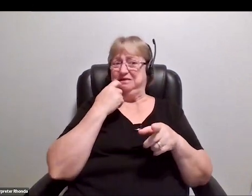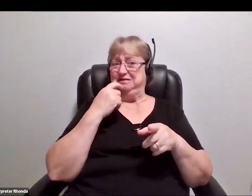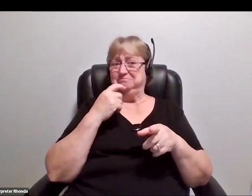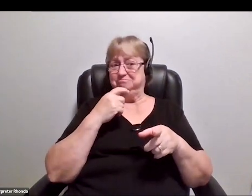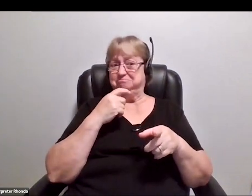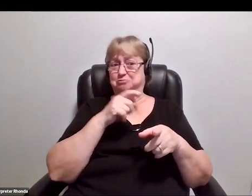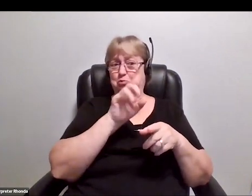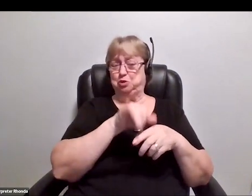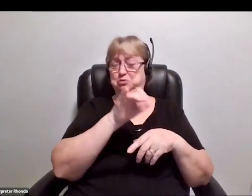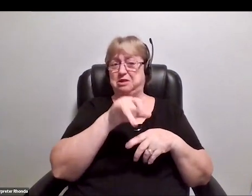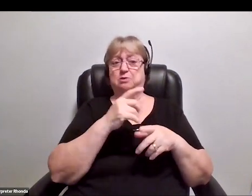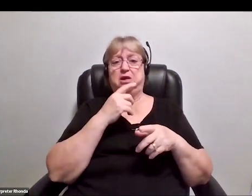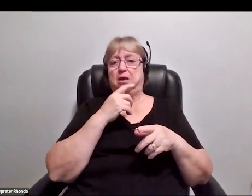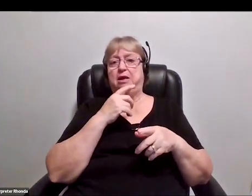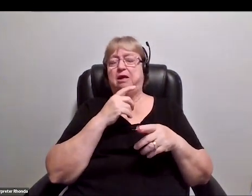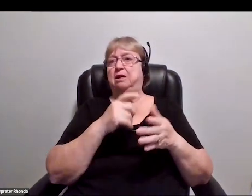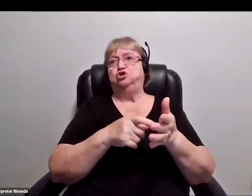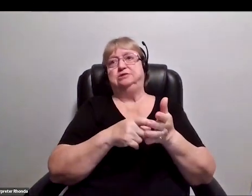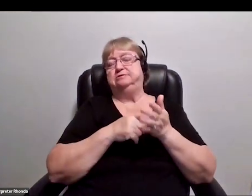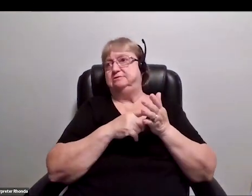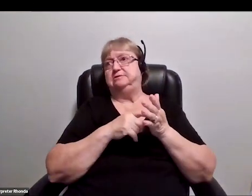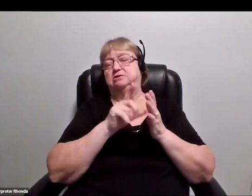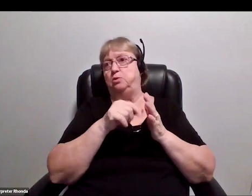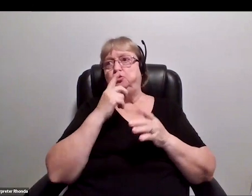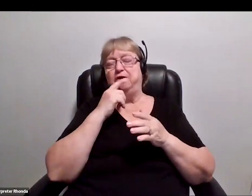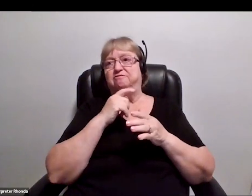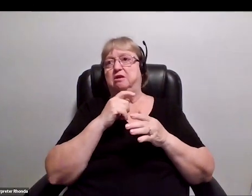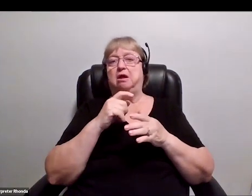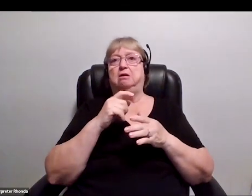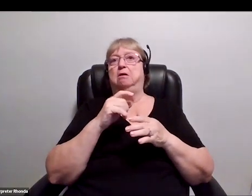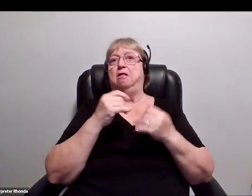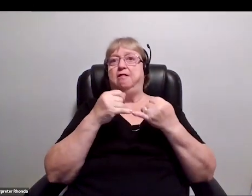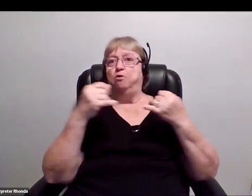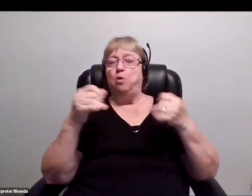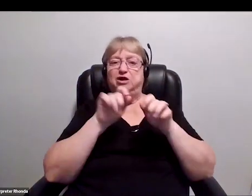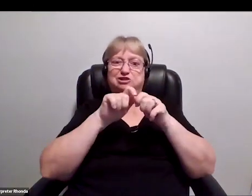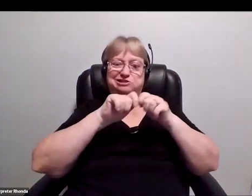Basically, it just takes a while. You have to strip the wires and solder everything together.